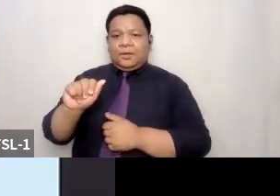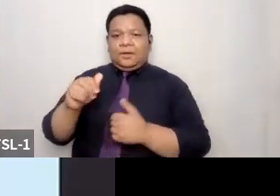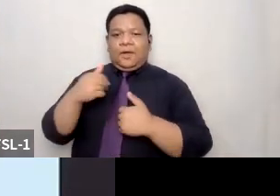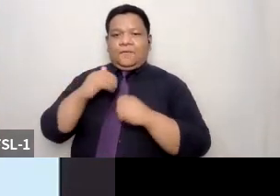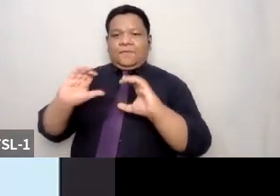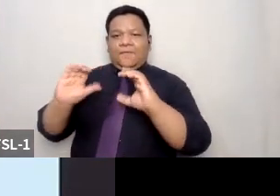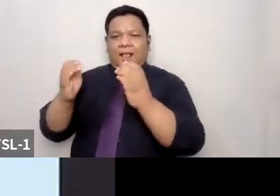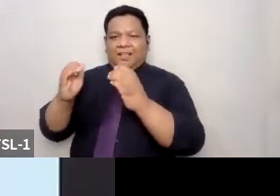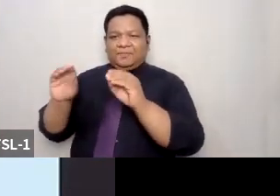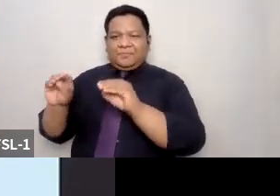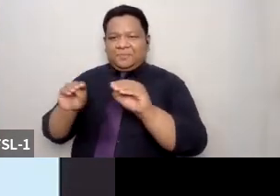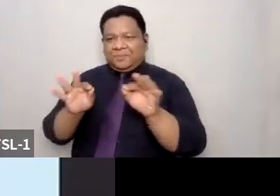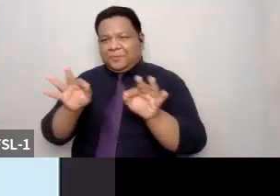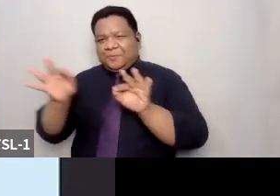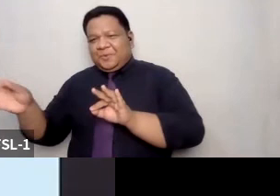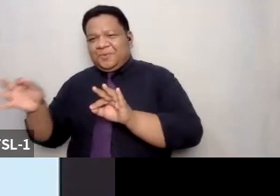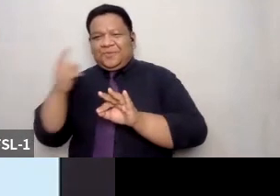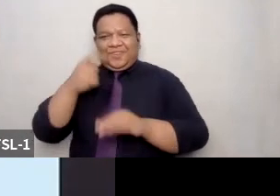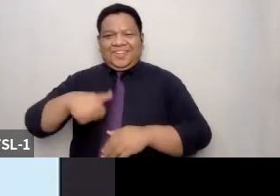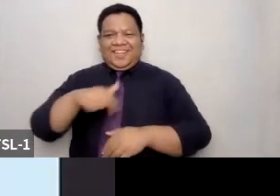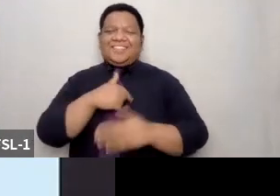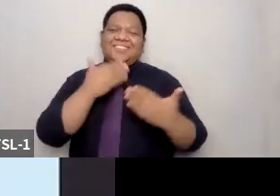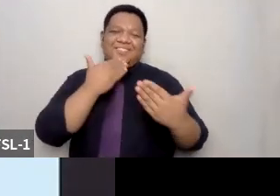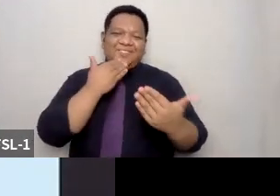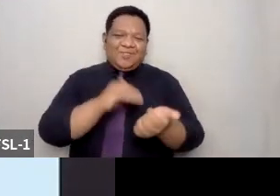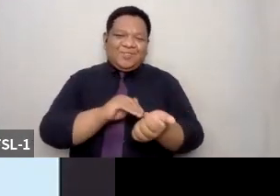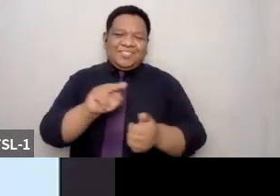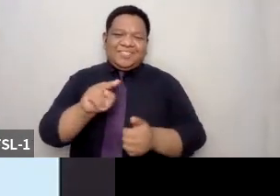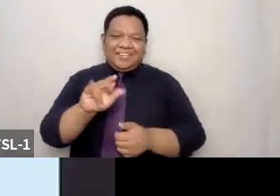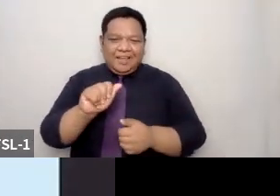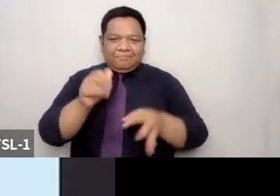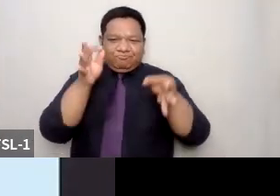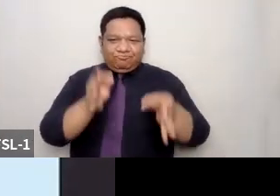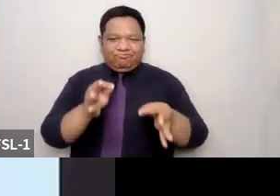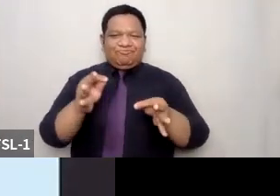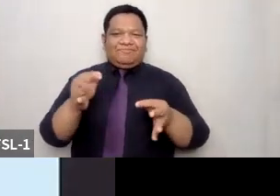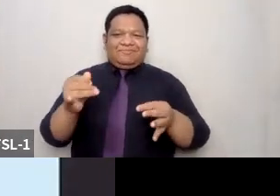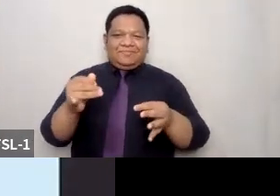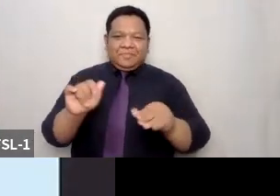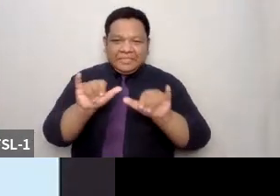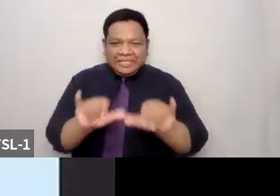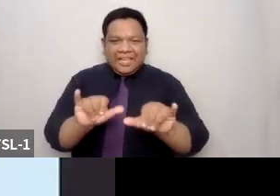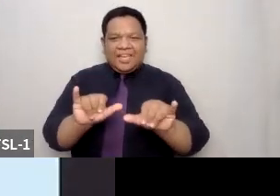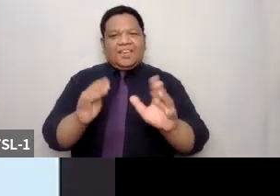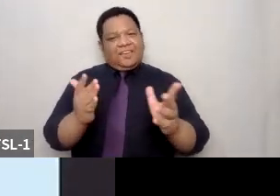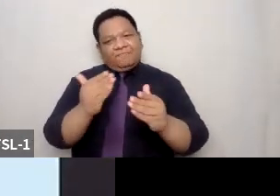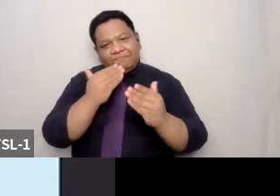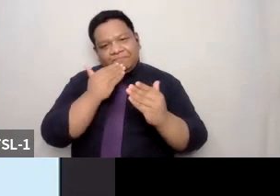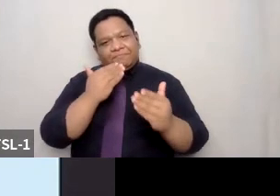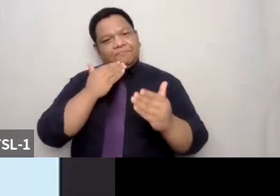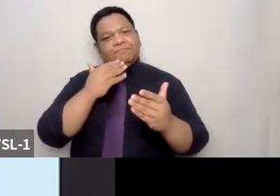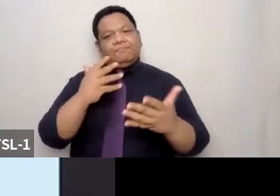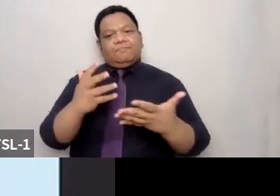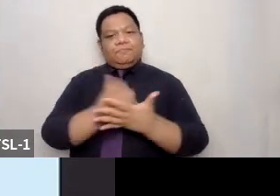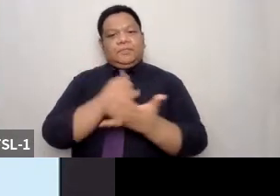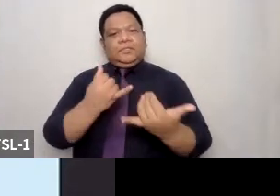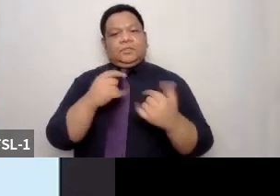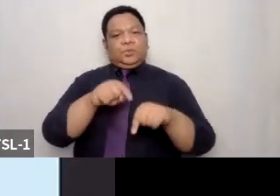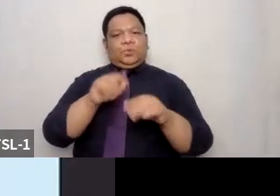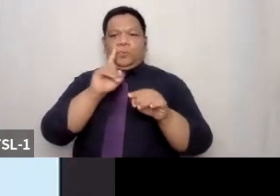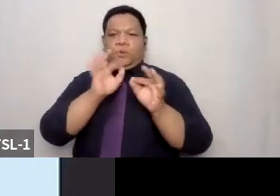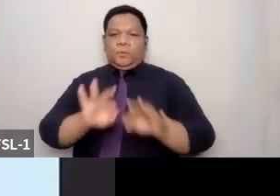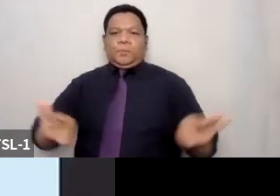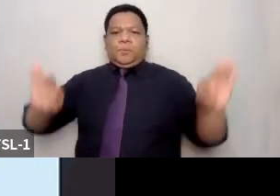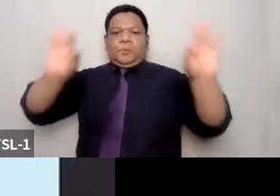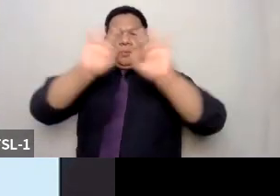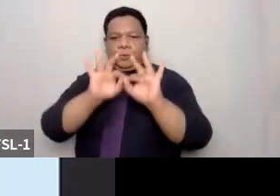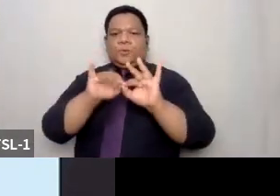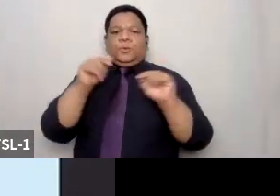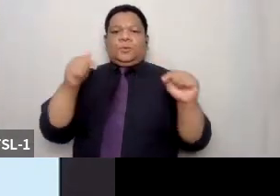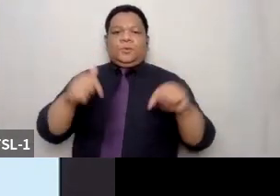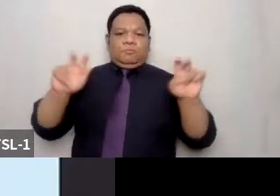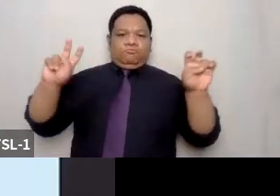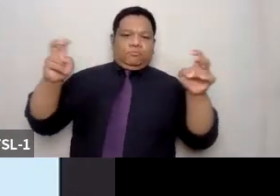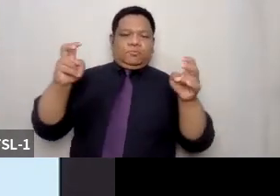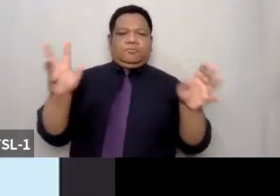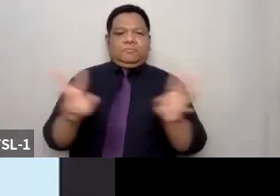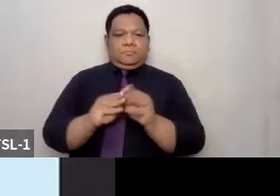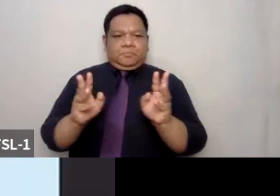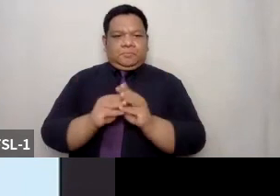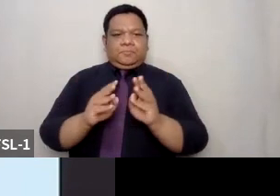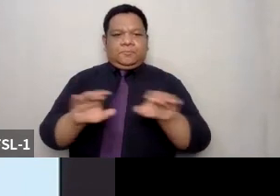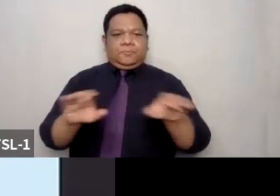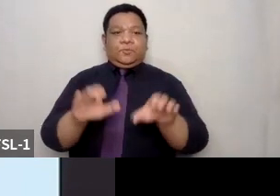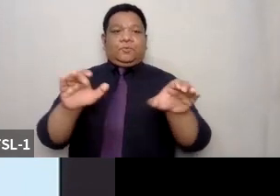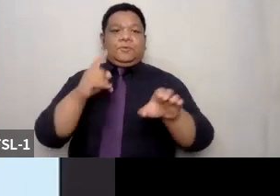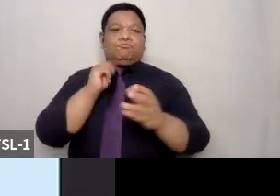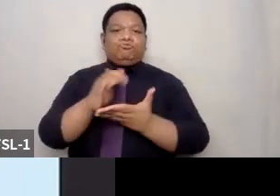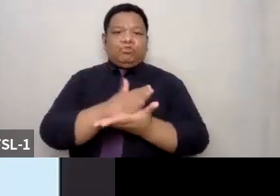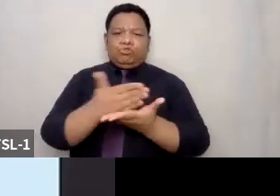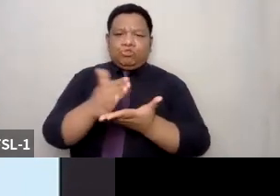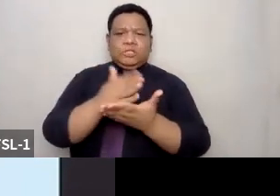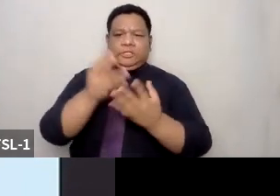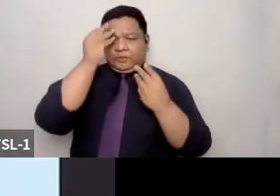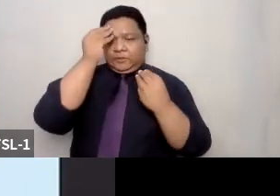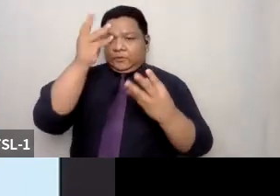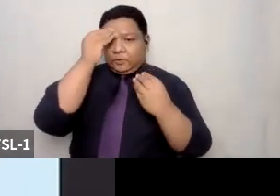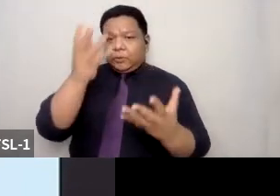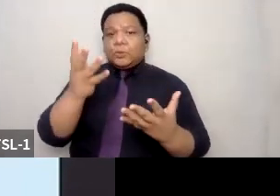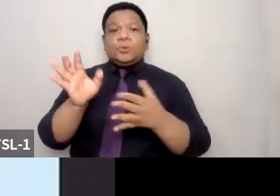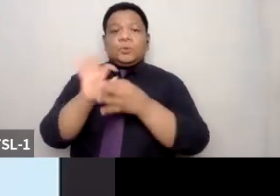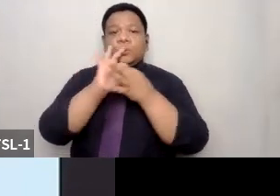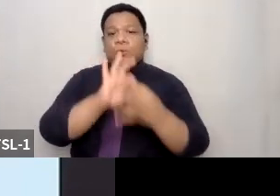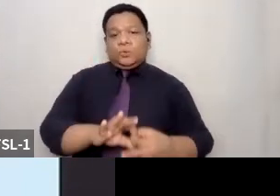Doc Nina thank you so much for choosing us and for thinking that this forum is important and crucial to do so we can share information about the COVID-19 vaccines.